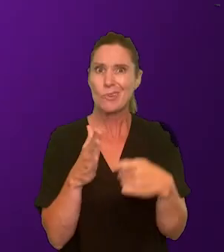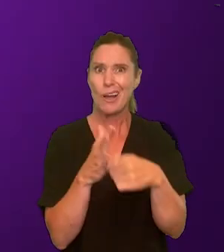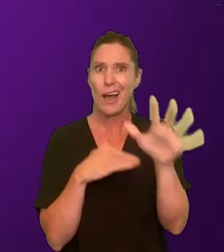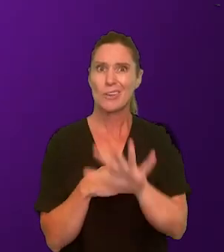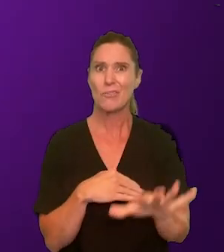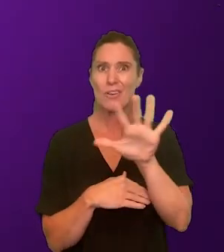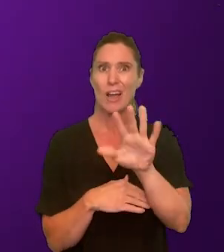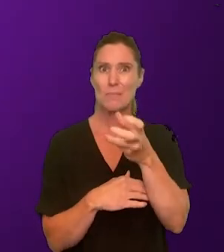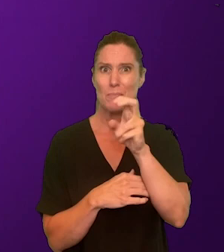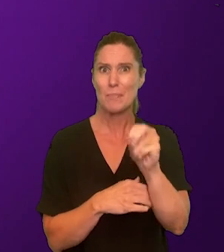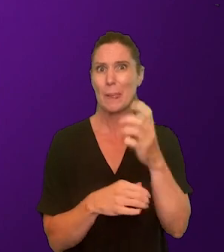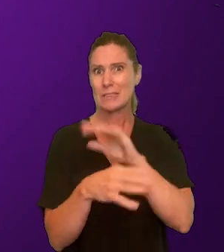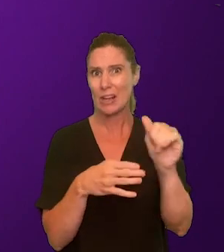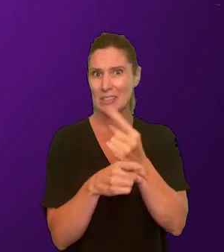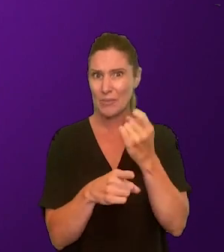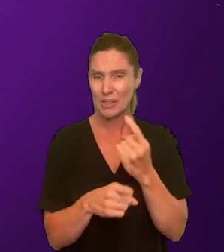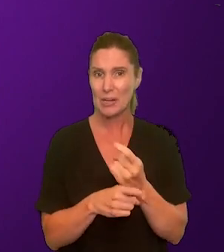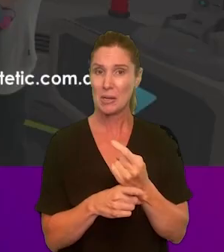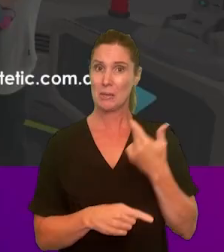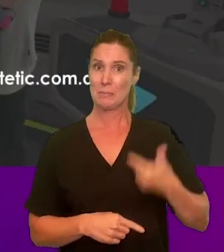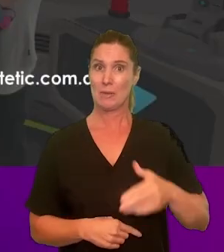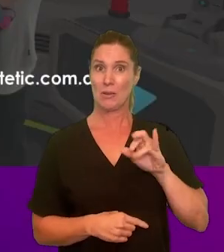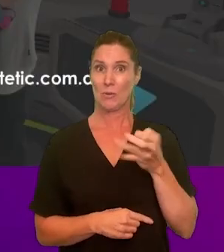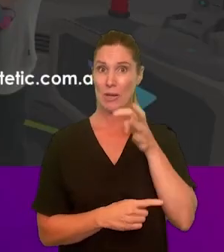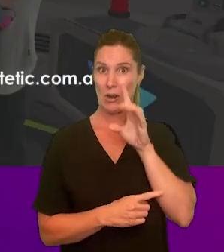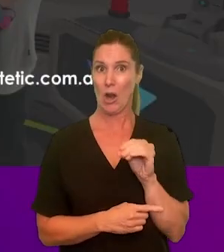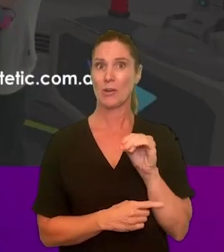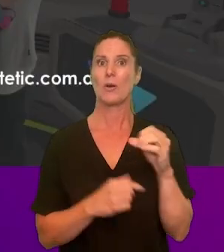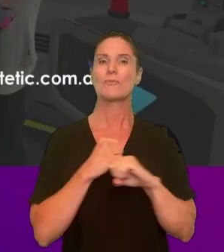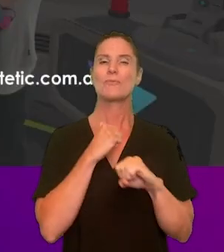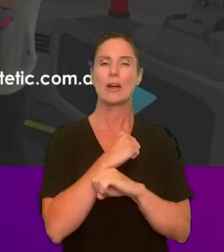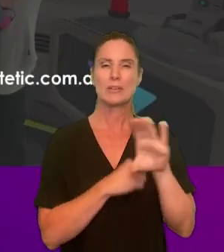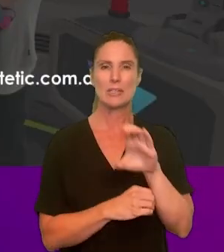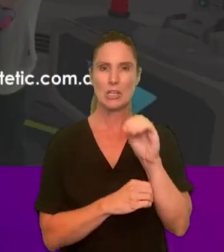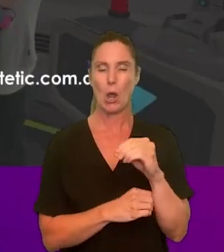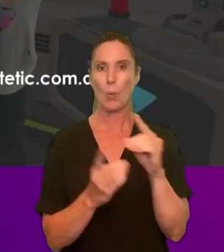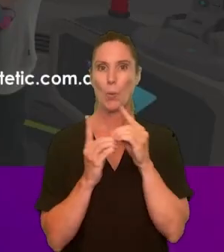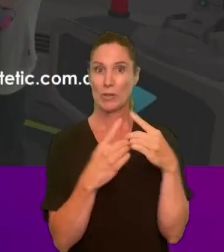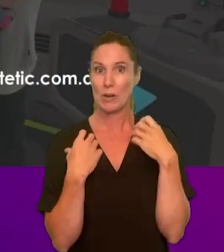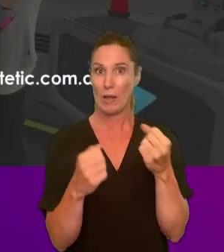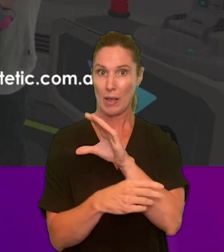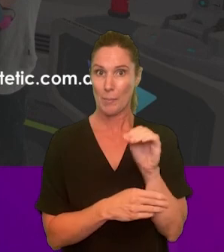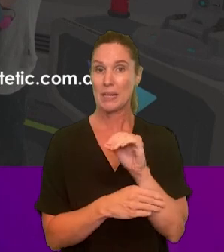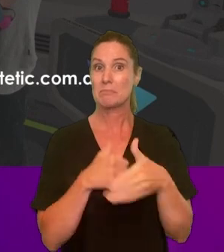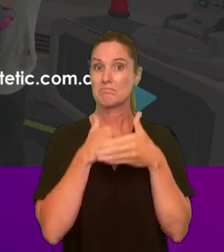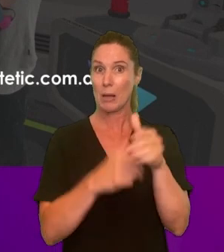I'm Ricardo, co-founder and CEO of Virtetic, a digital health company enabling people to kick-start their journey with a prosthesis